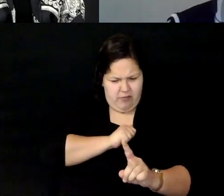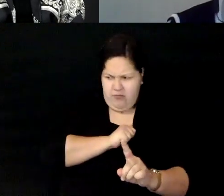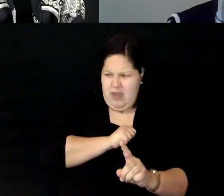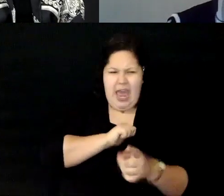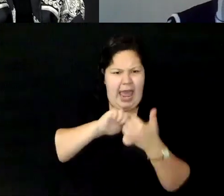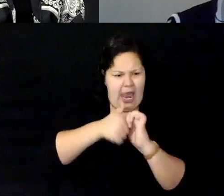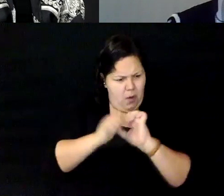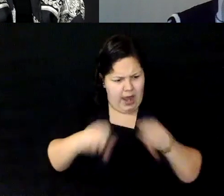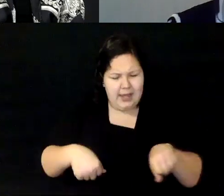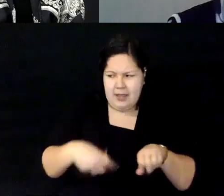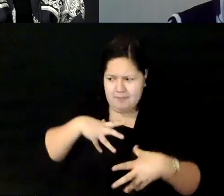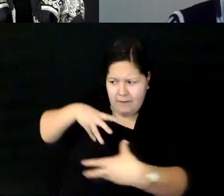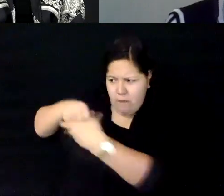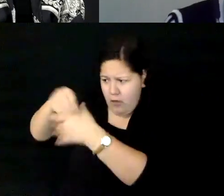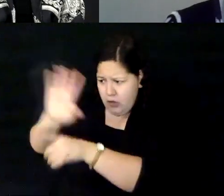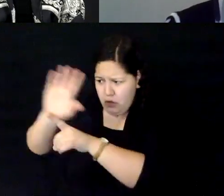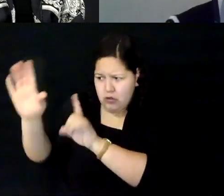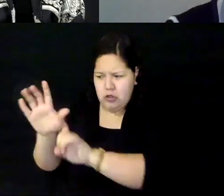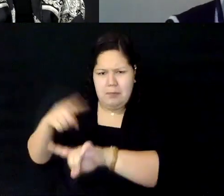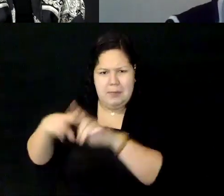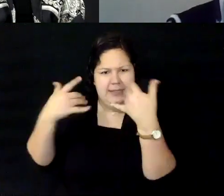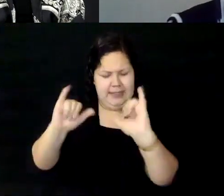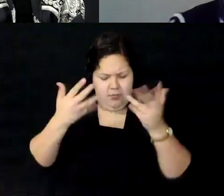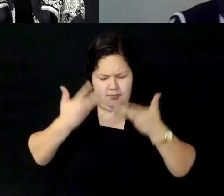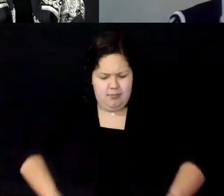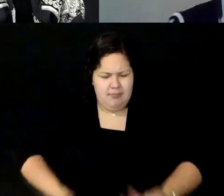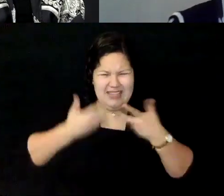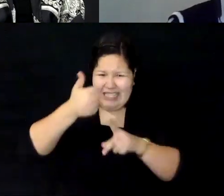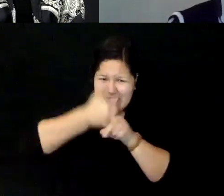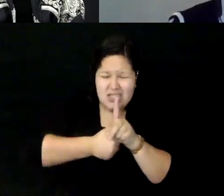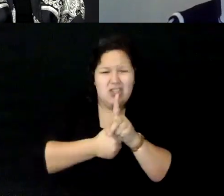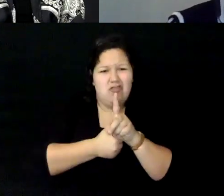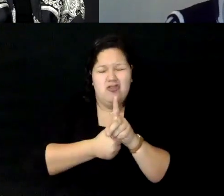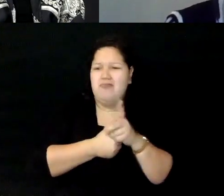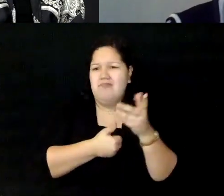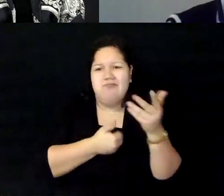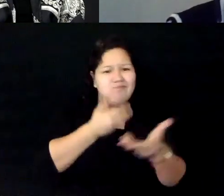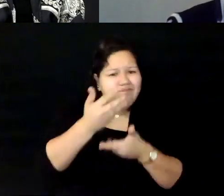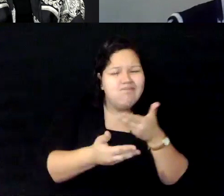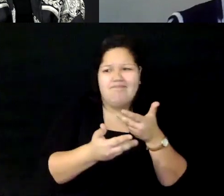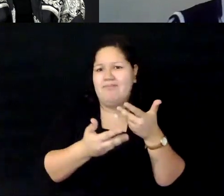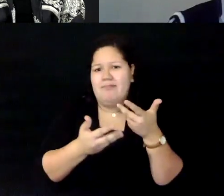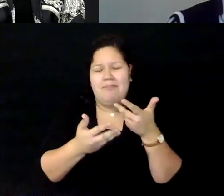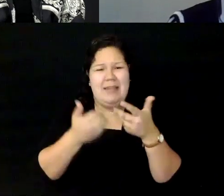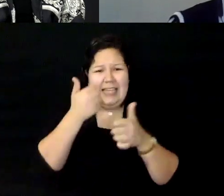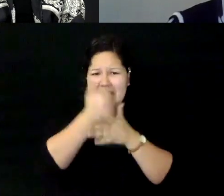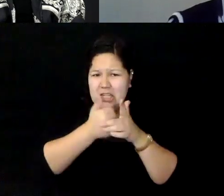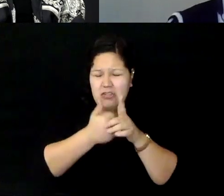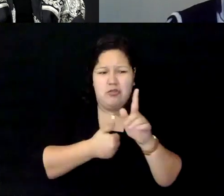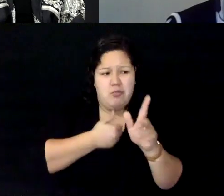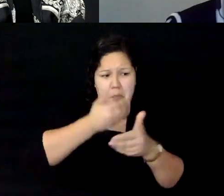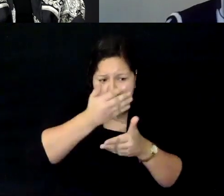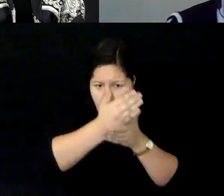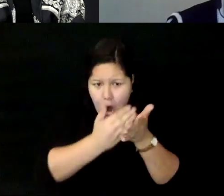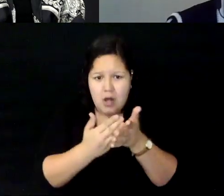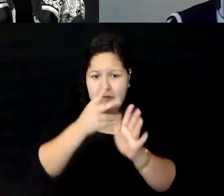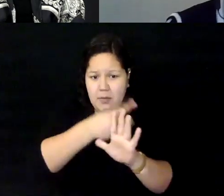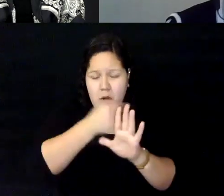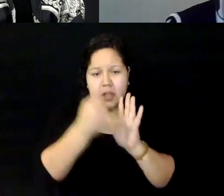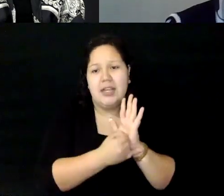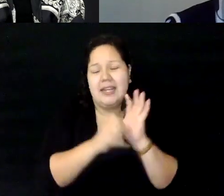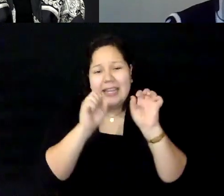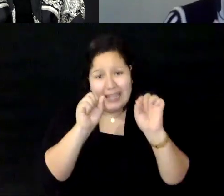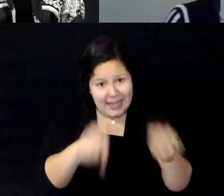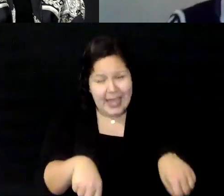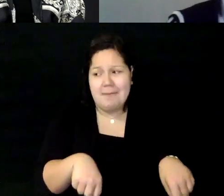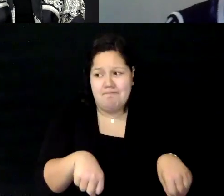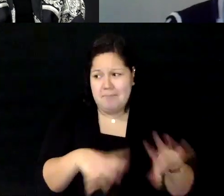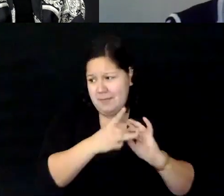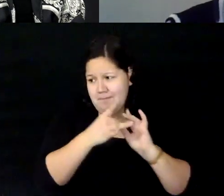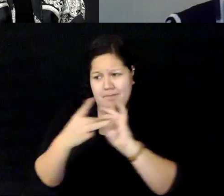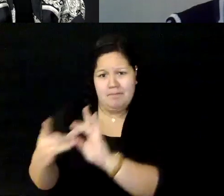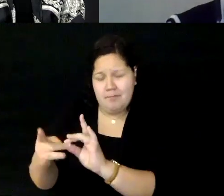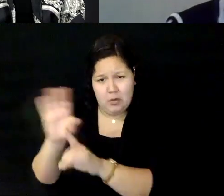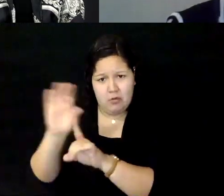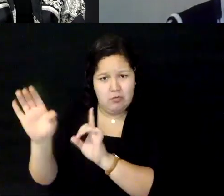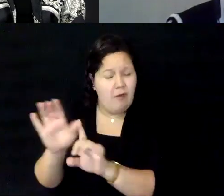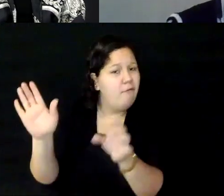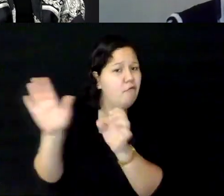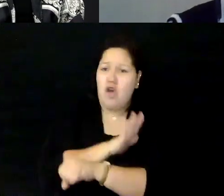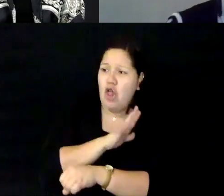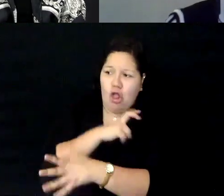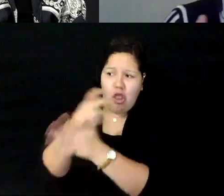where every gesture, every iteration can be a full participation in the culture and can have the,